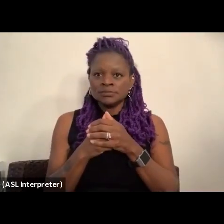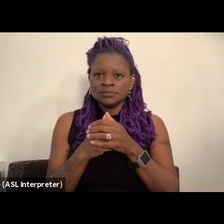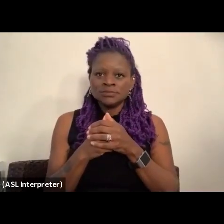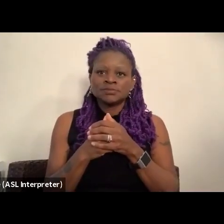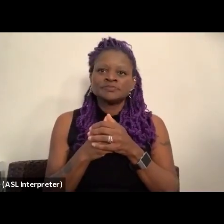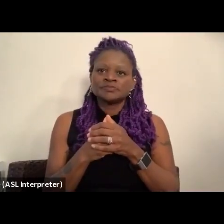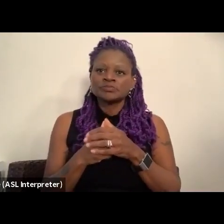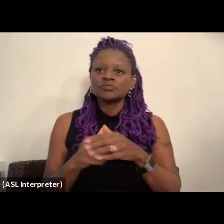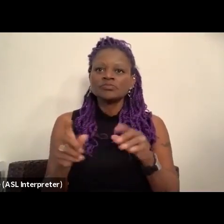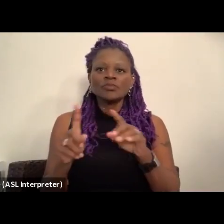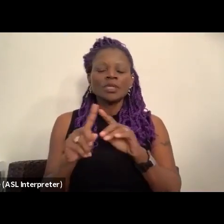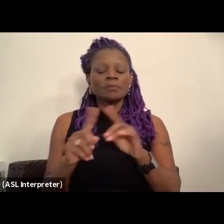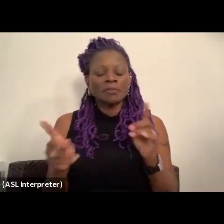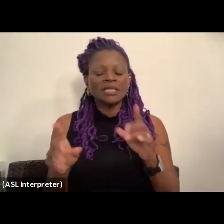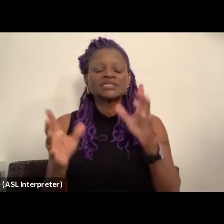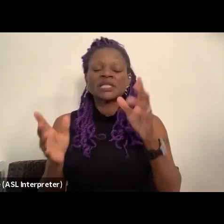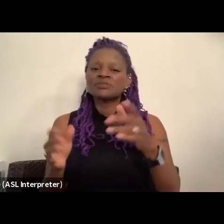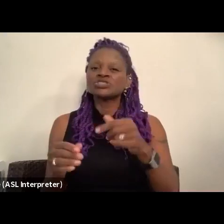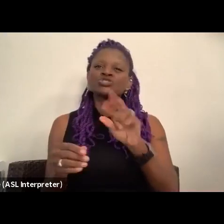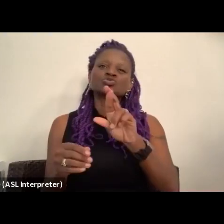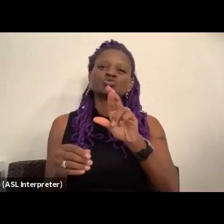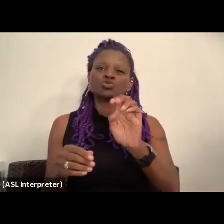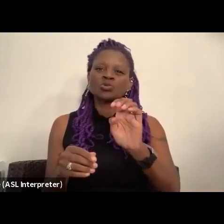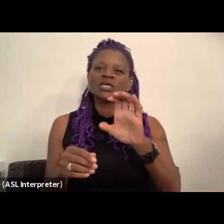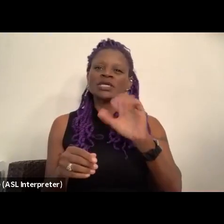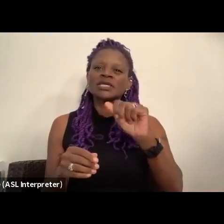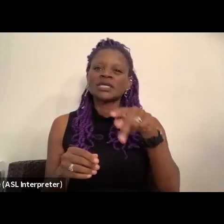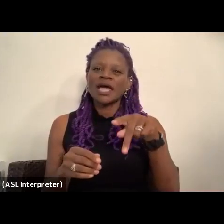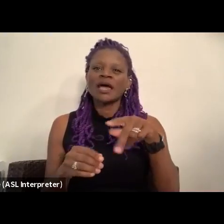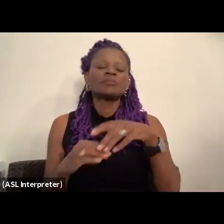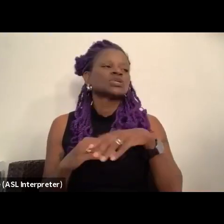kind of rehash what you said, we had sent that letter to the state.